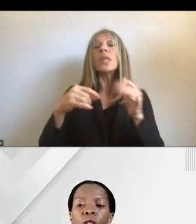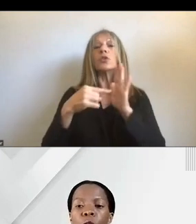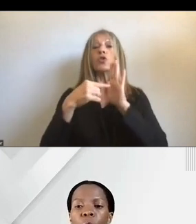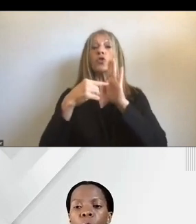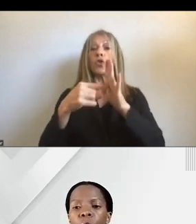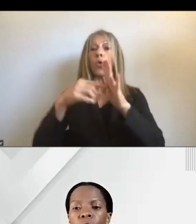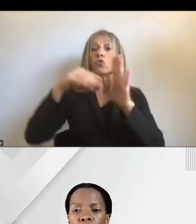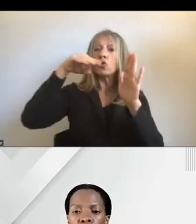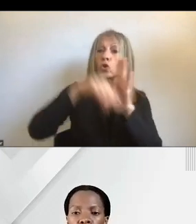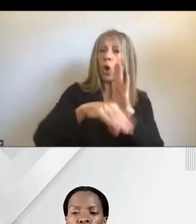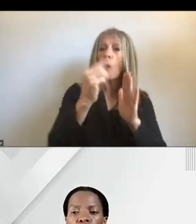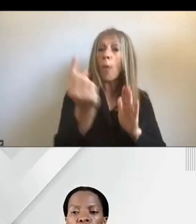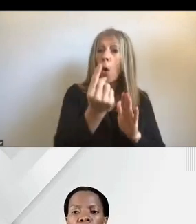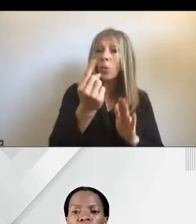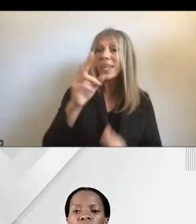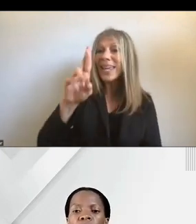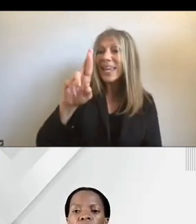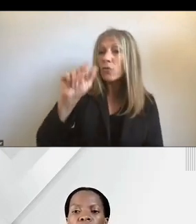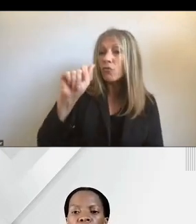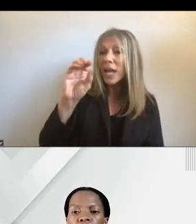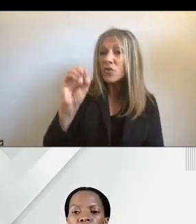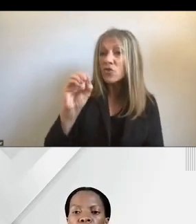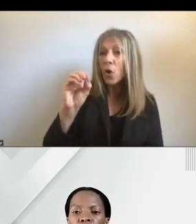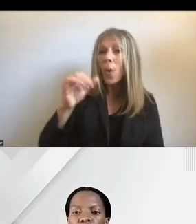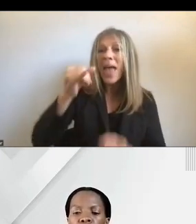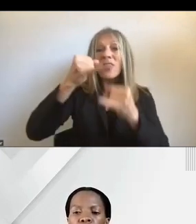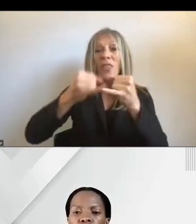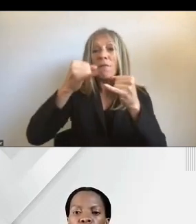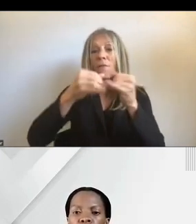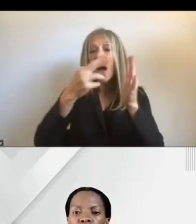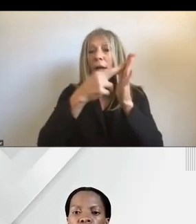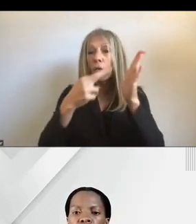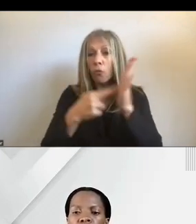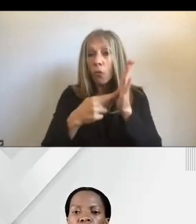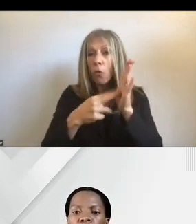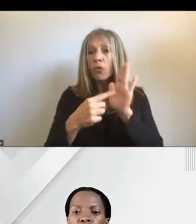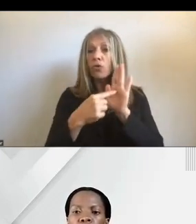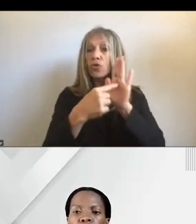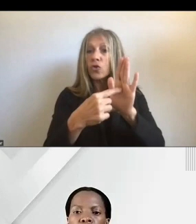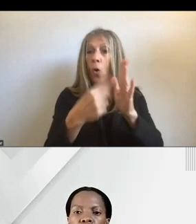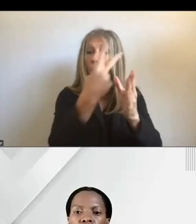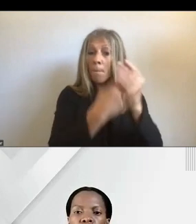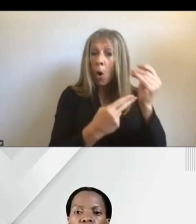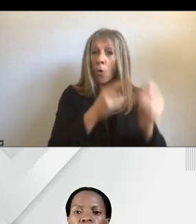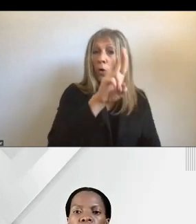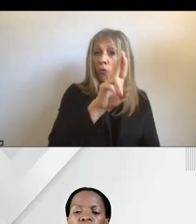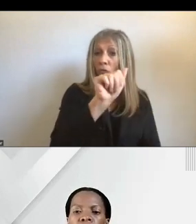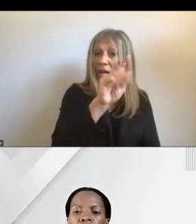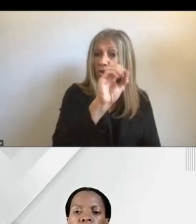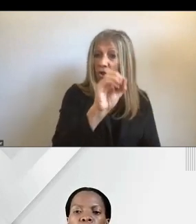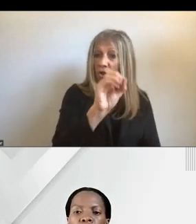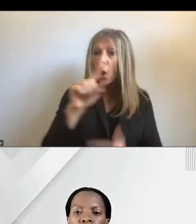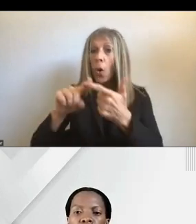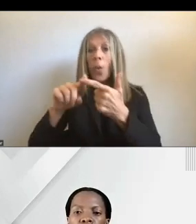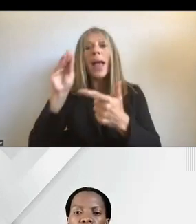slope only in ratios, in the final rule, slopes are expressed in both ratios and percentages.